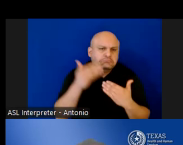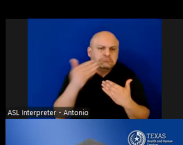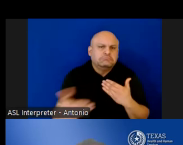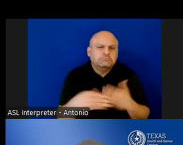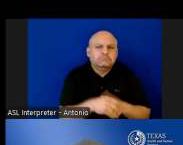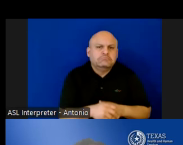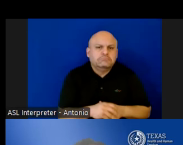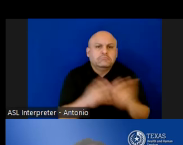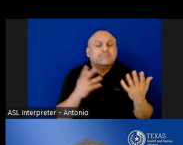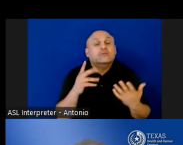Next slide.